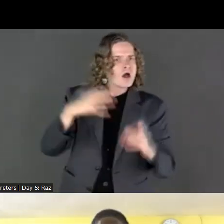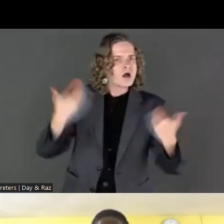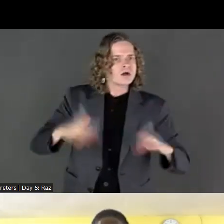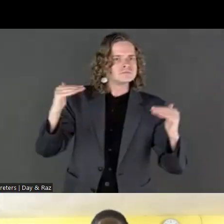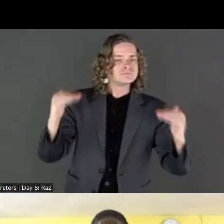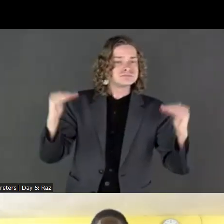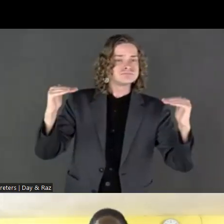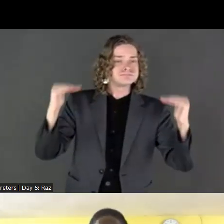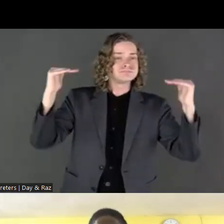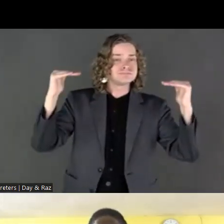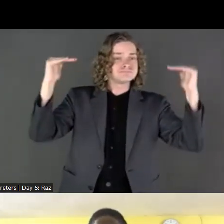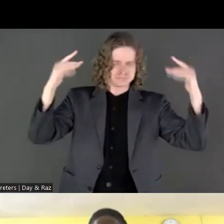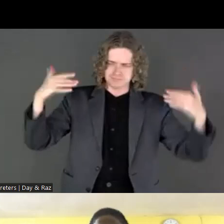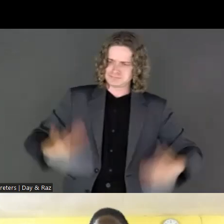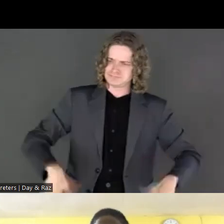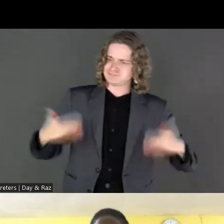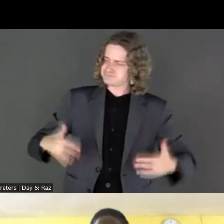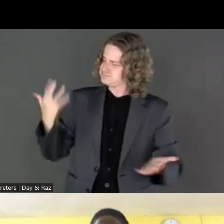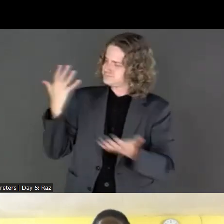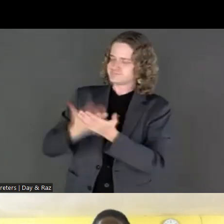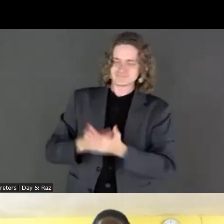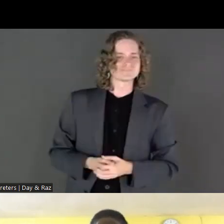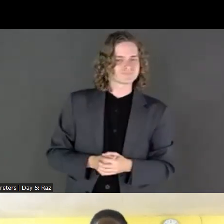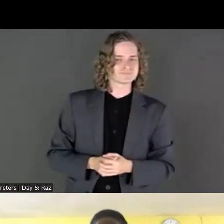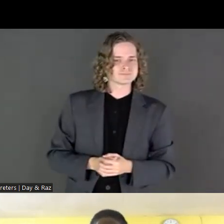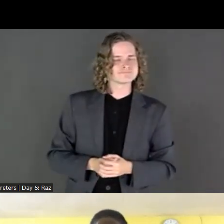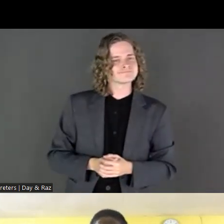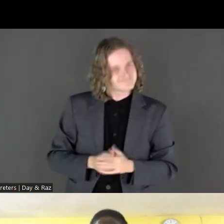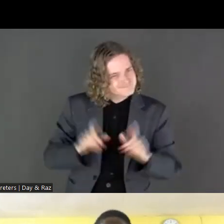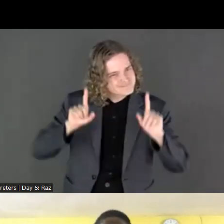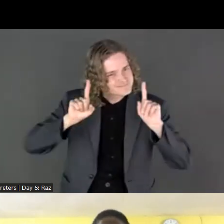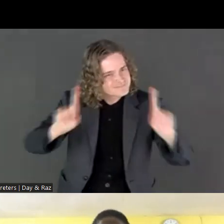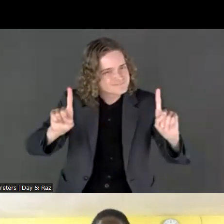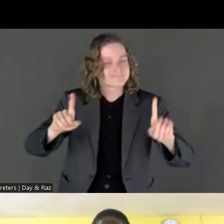Yet persons with disabilities still face exclusion from consistent opportunities to